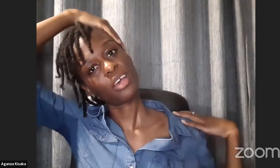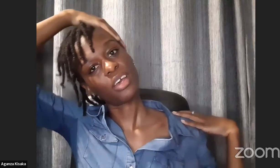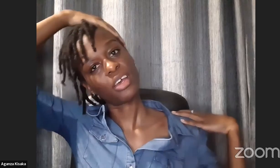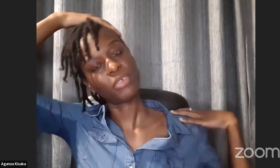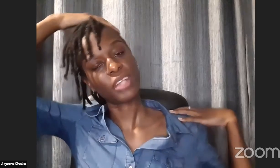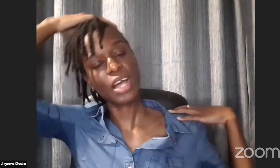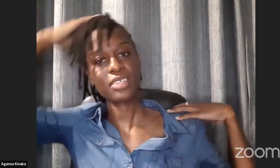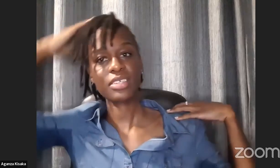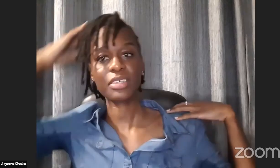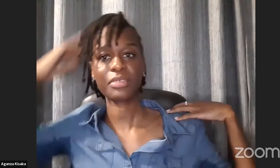and relax.